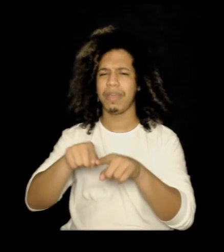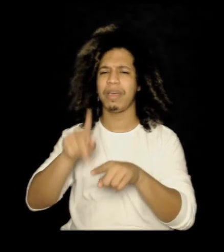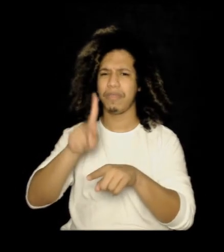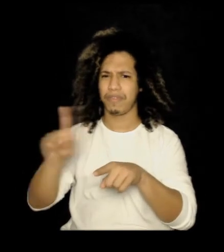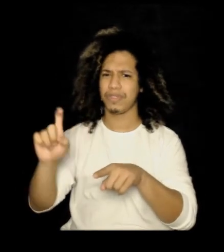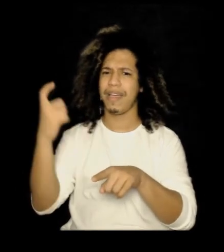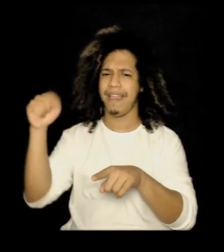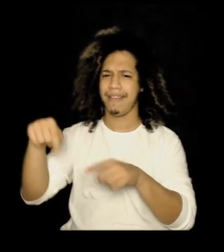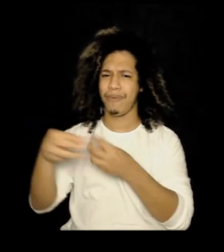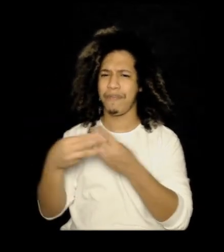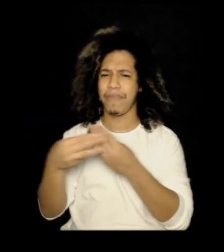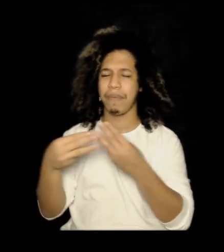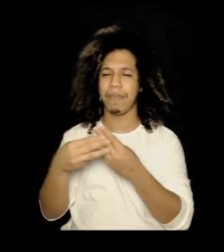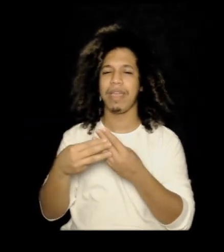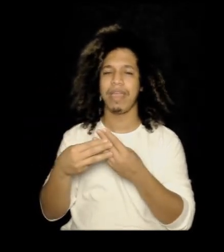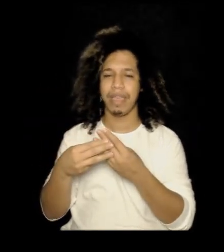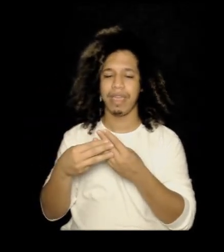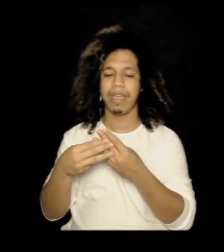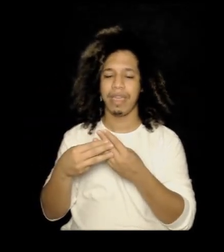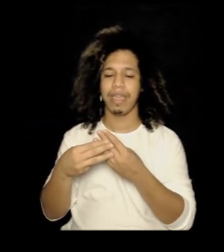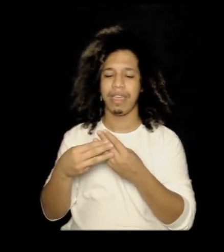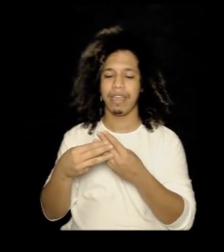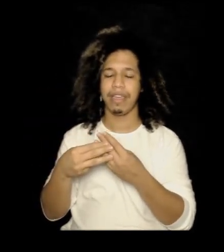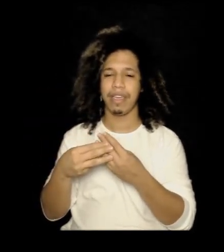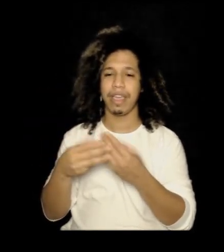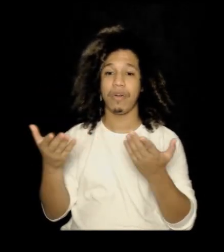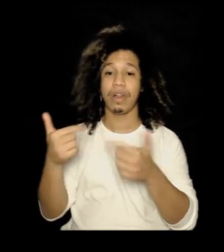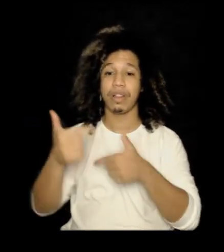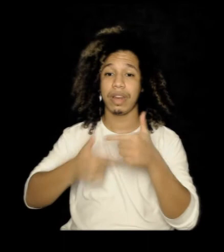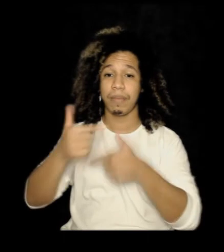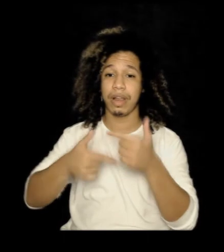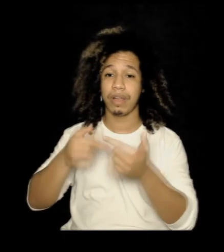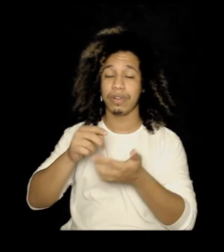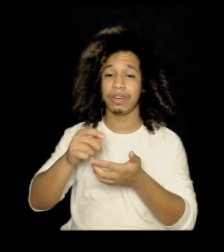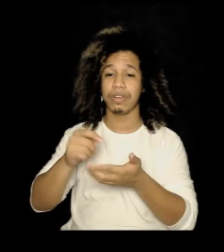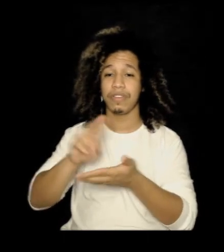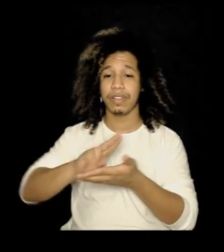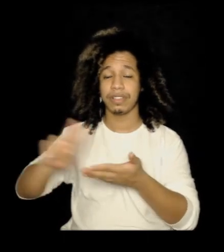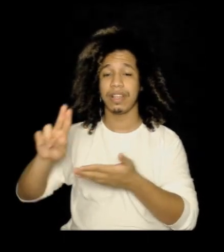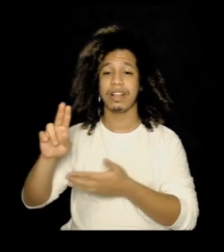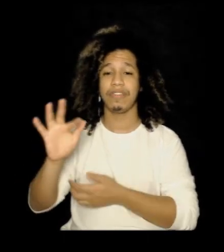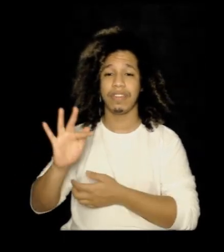who is also a former UFPB professor but now works at UFAPE (Universidade Federal do Agreste